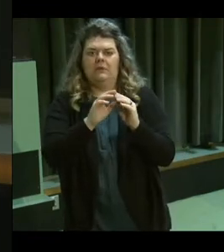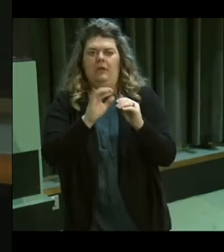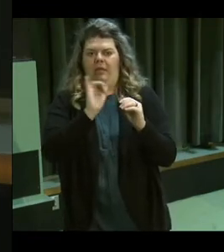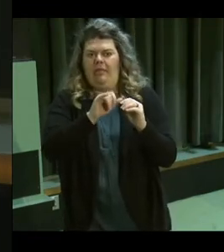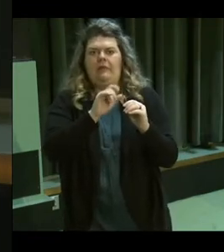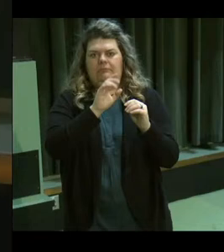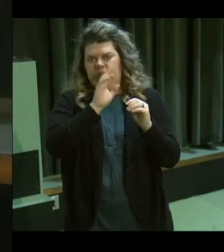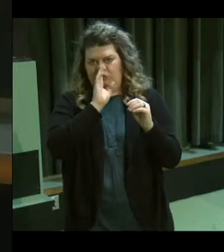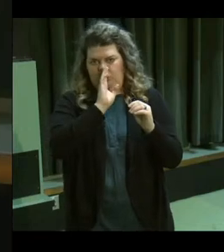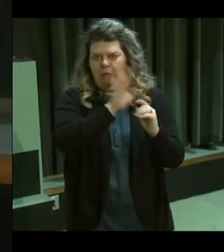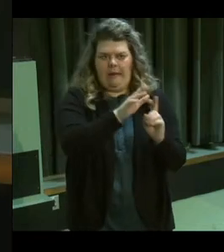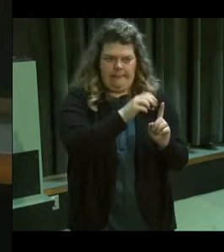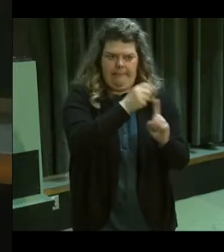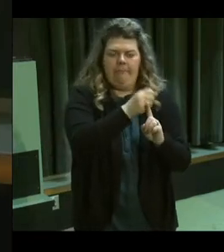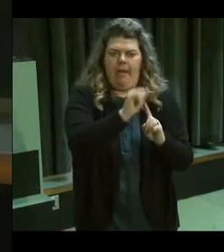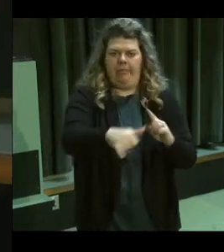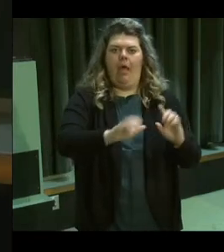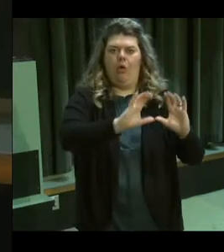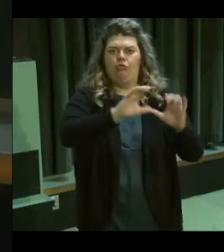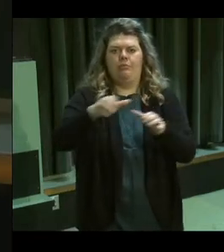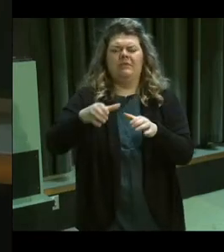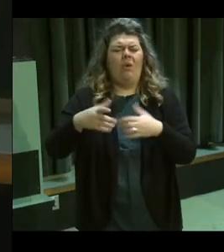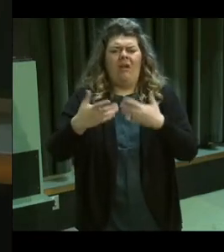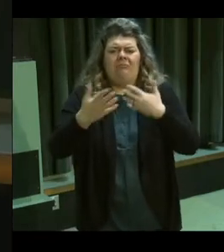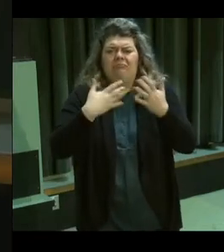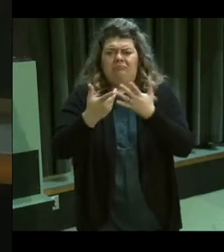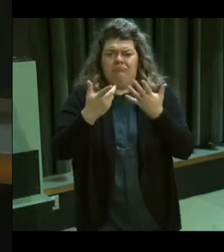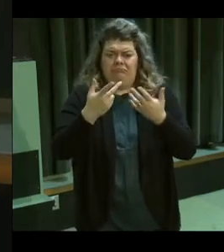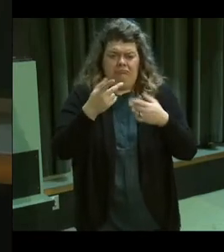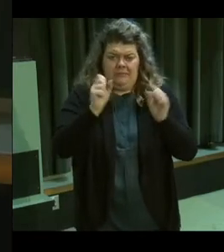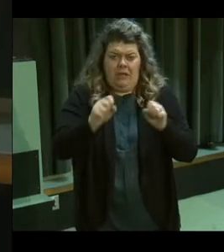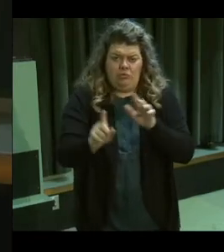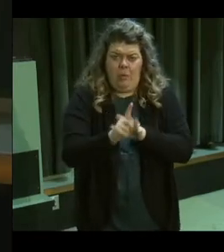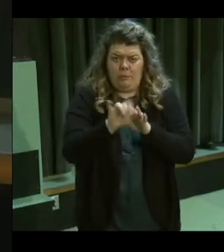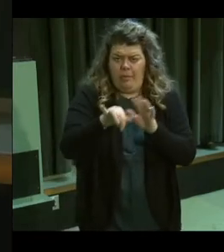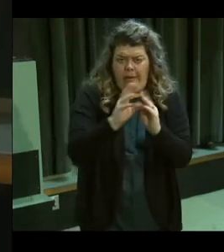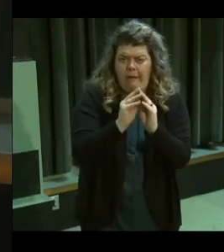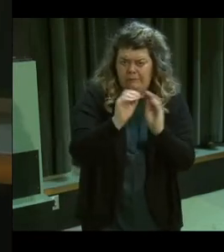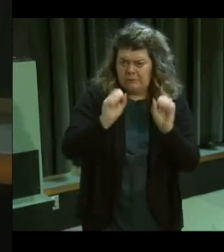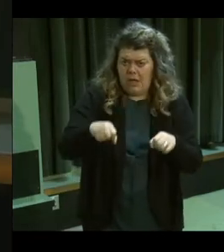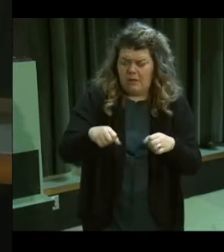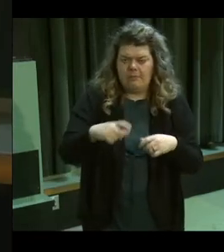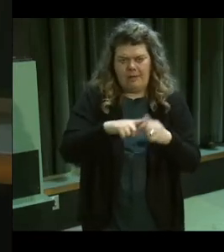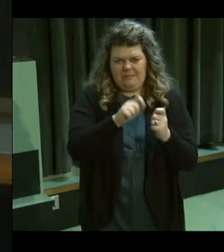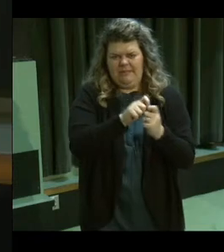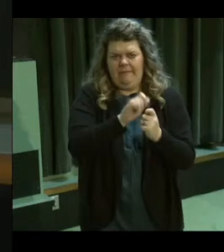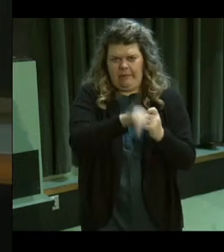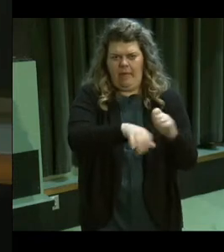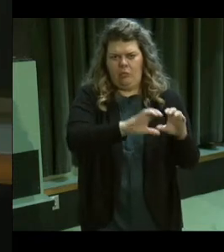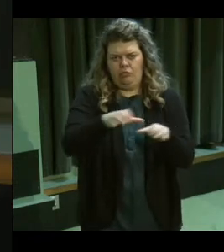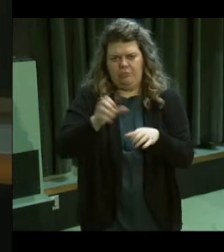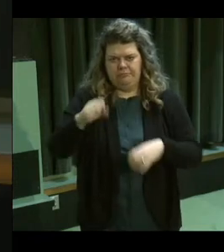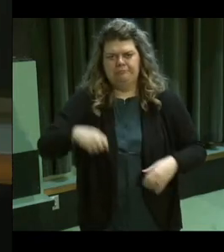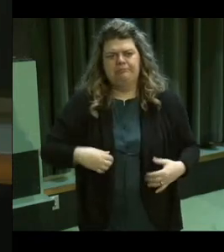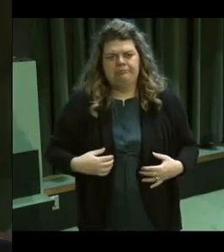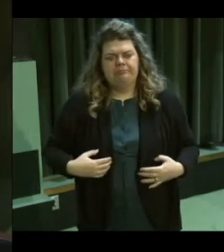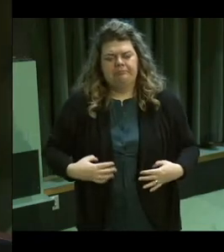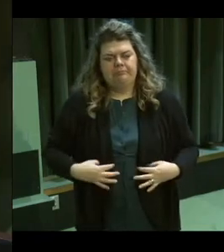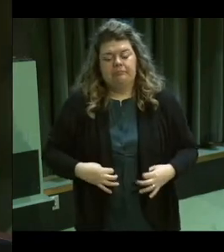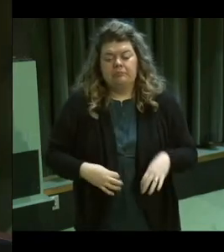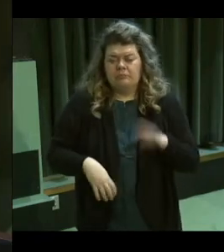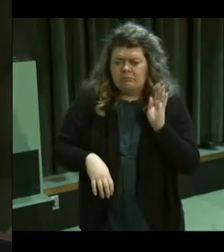to impact those groups or